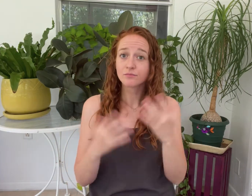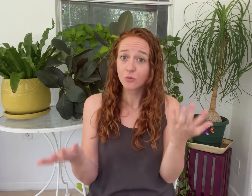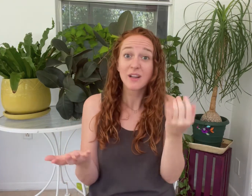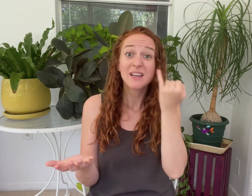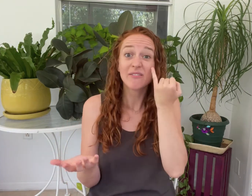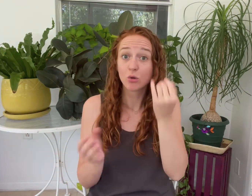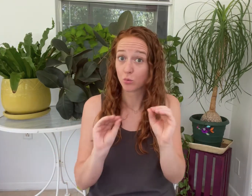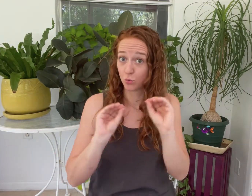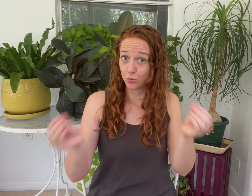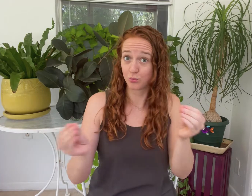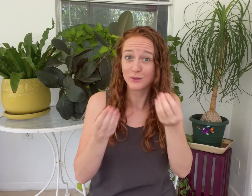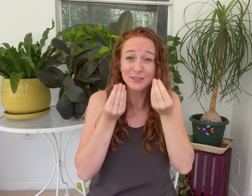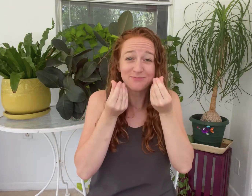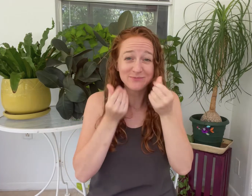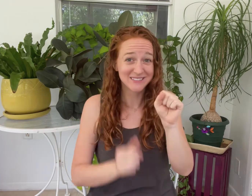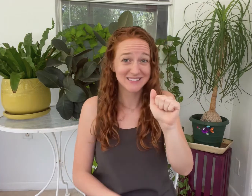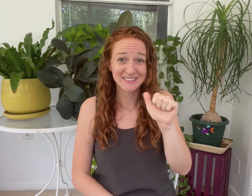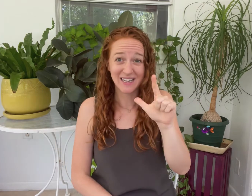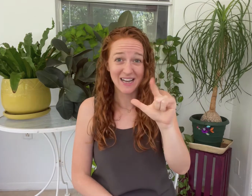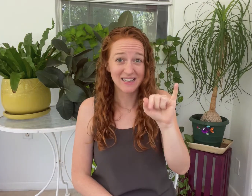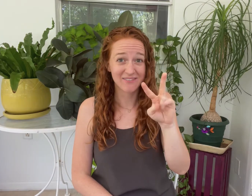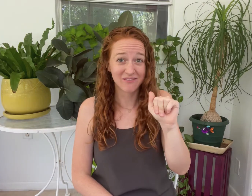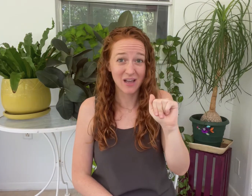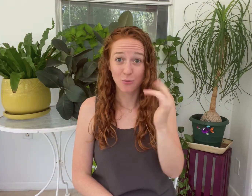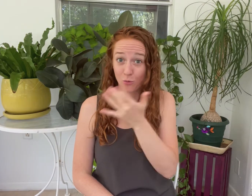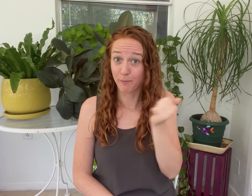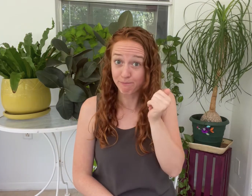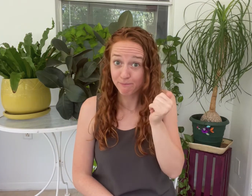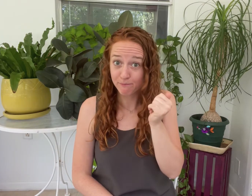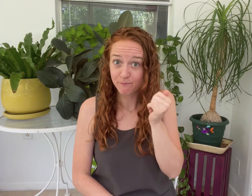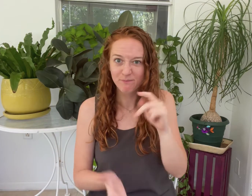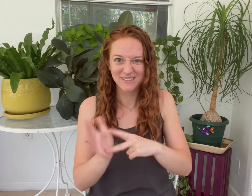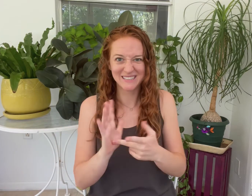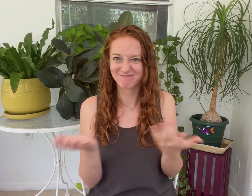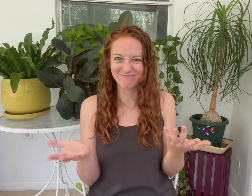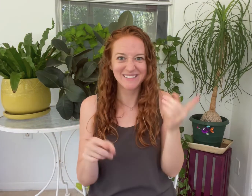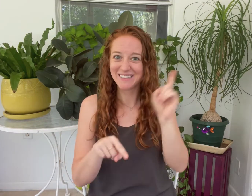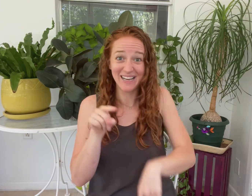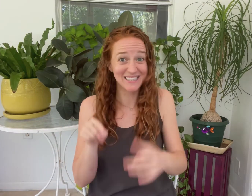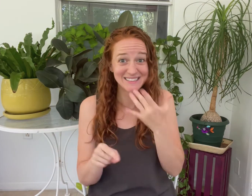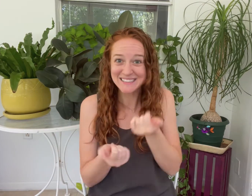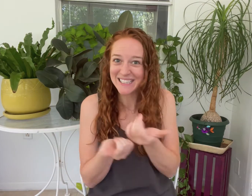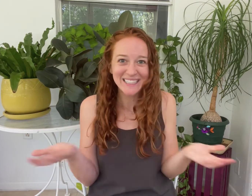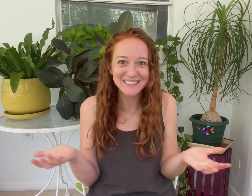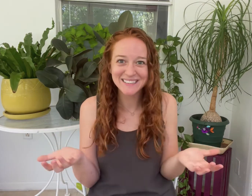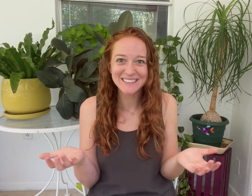Therefore, if there is no saliva, we will not be able to taste anything.